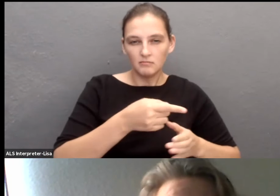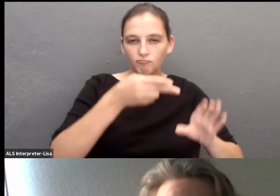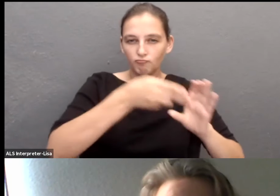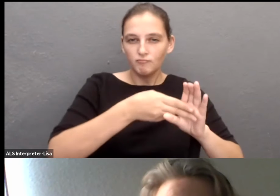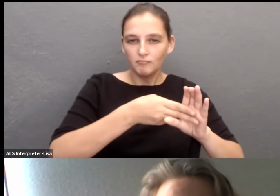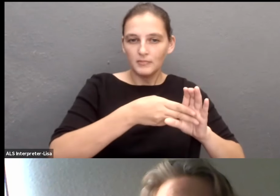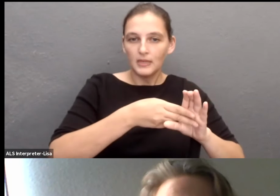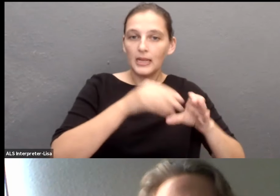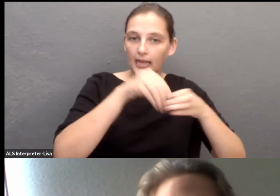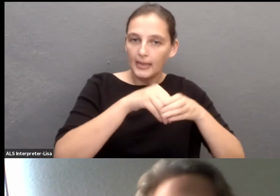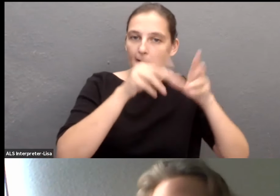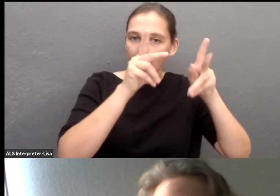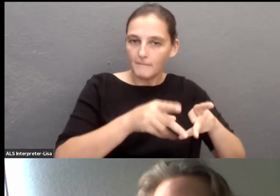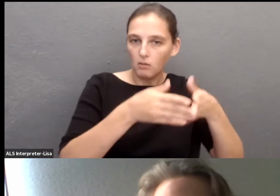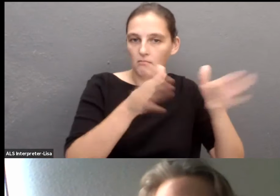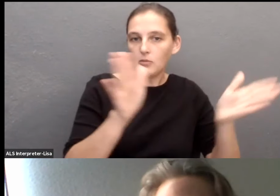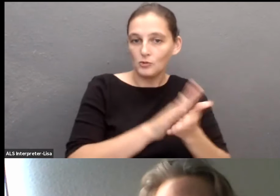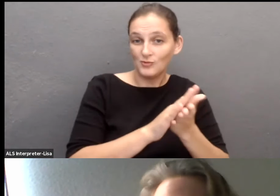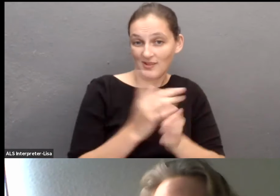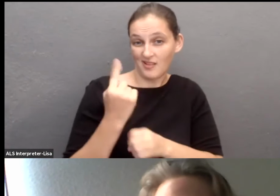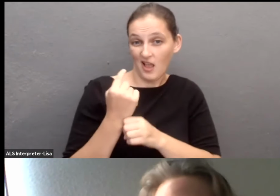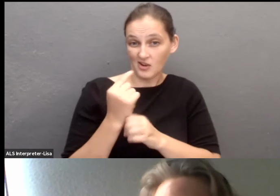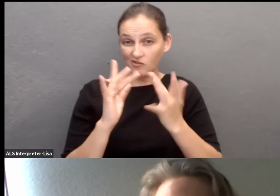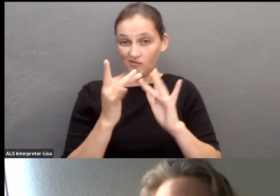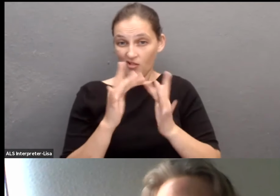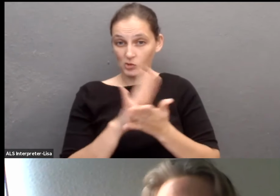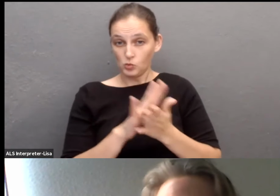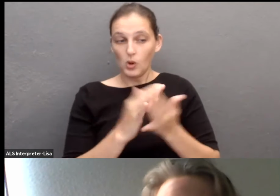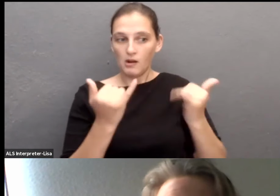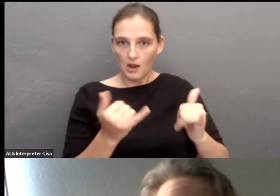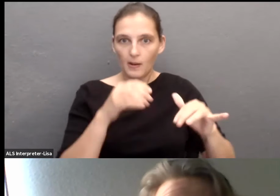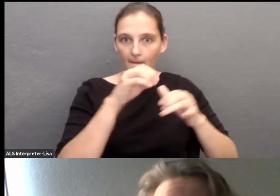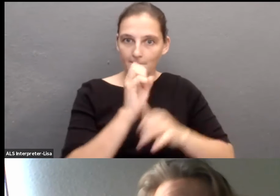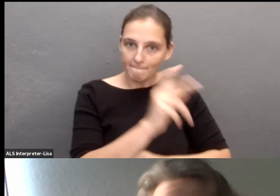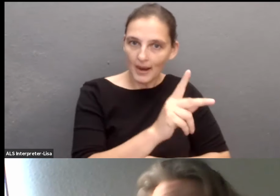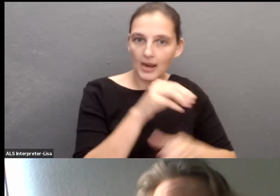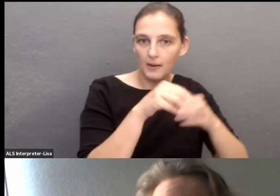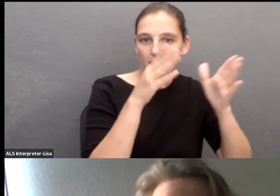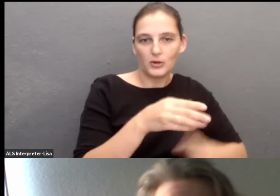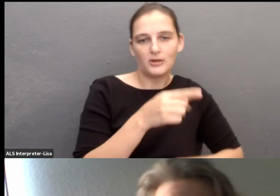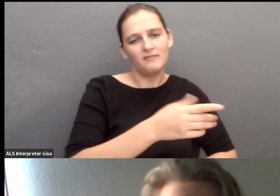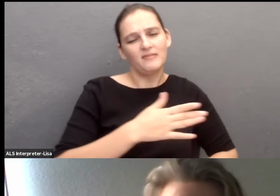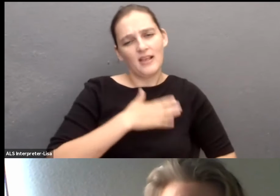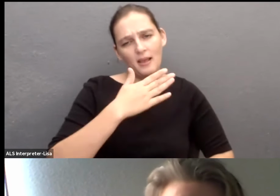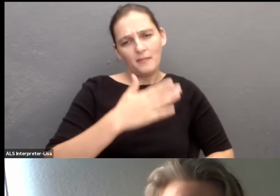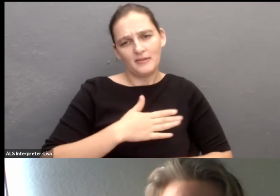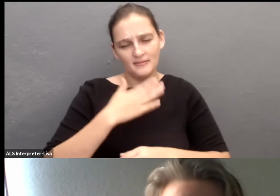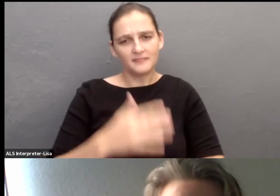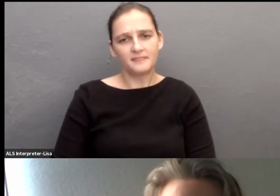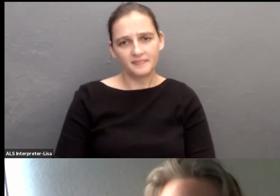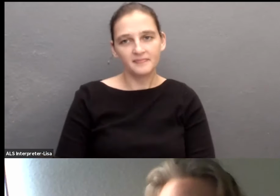year he was virtual last year, and he is he's very happy to be back in person and